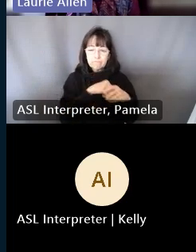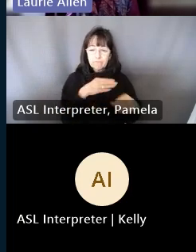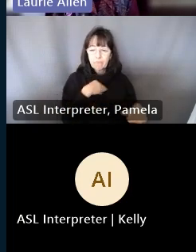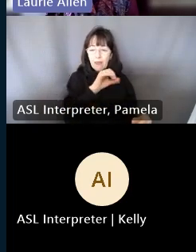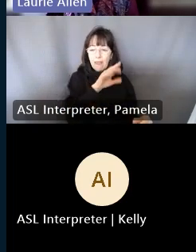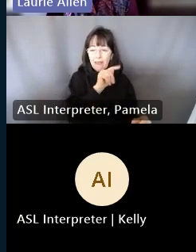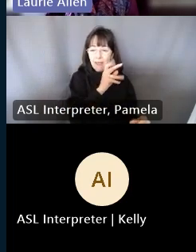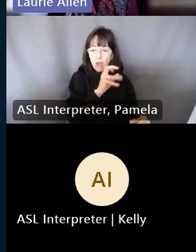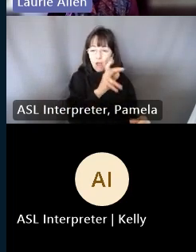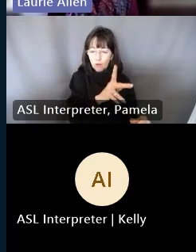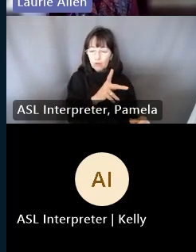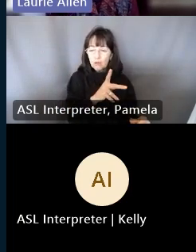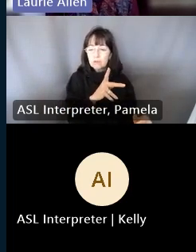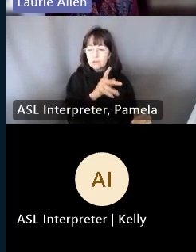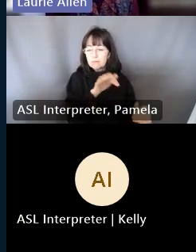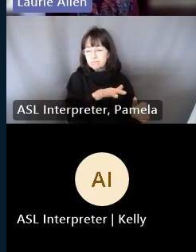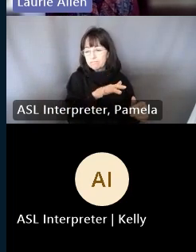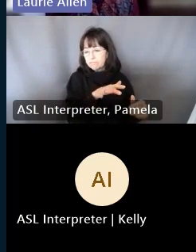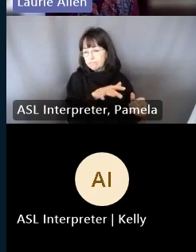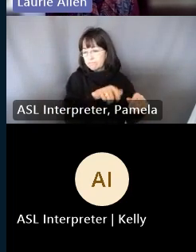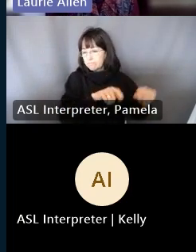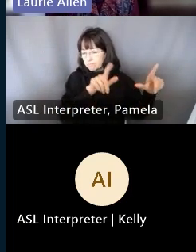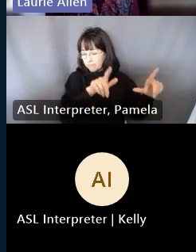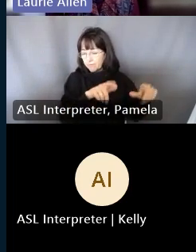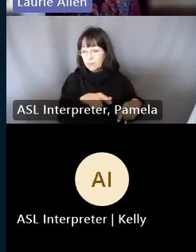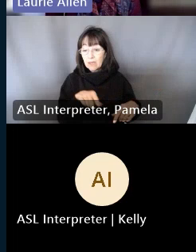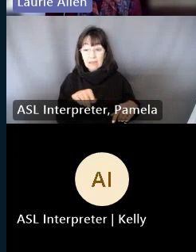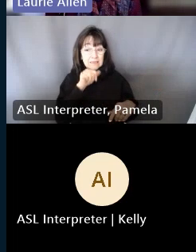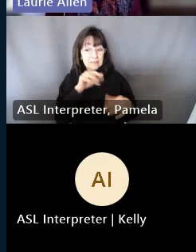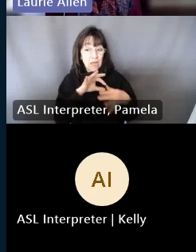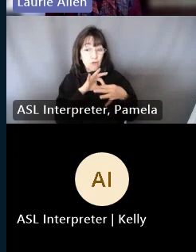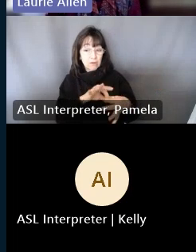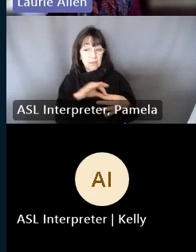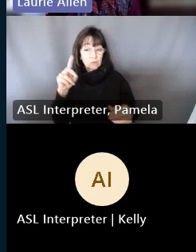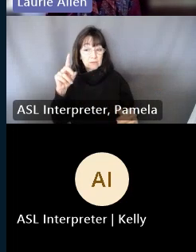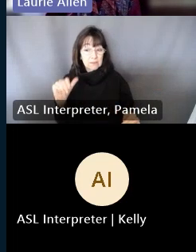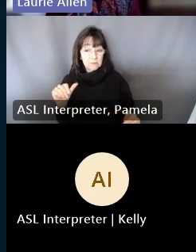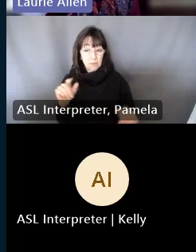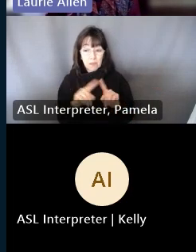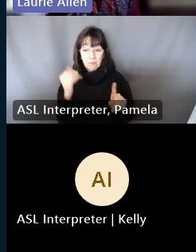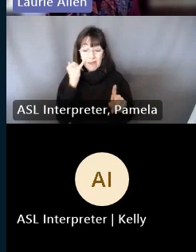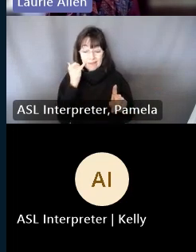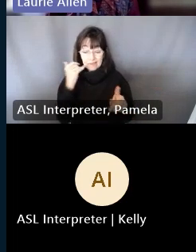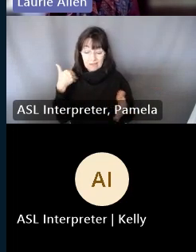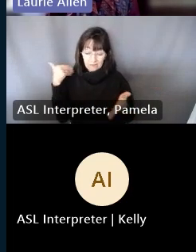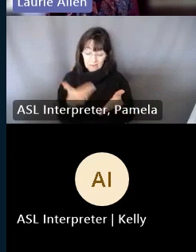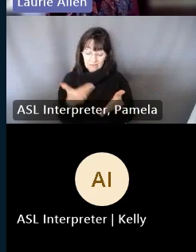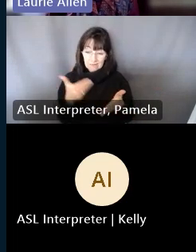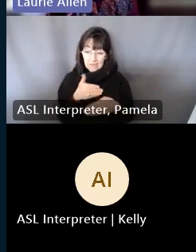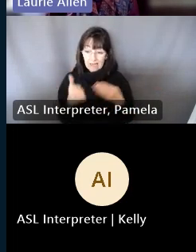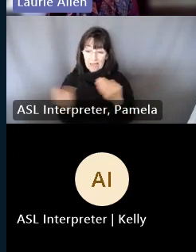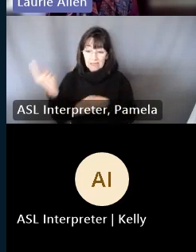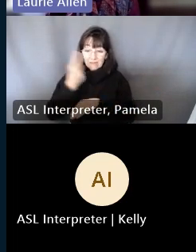And this is the one that I'll use, not necessarily related to a disability, but if I'm at the end of the day, I've got a long document that I'm trying to get through.